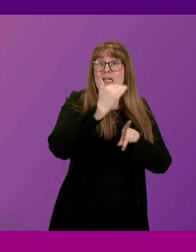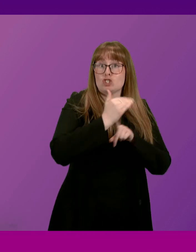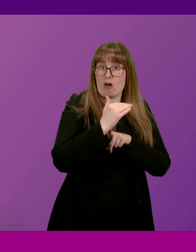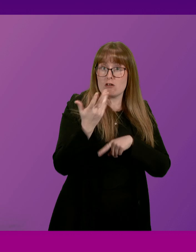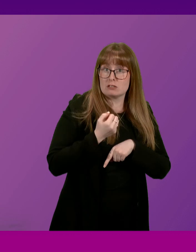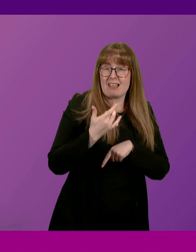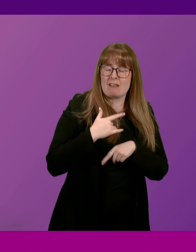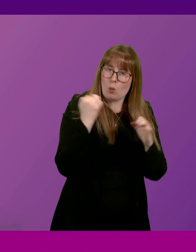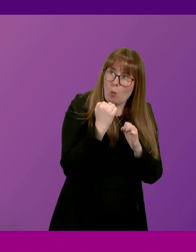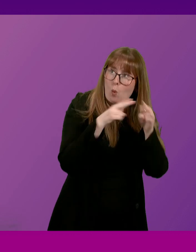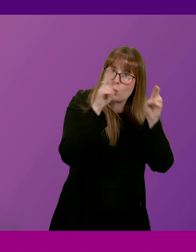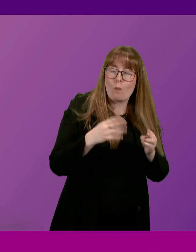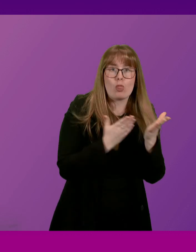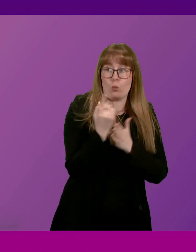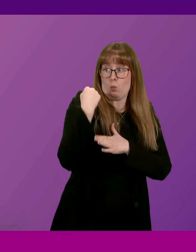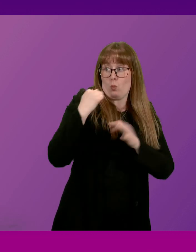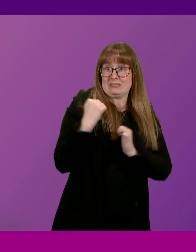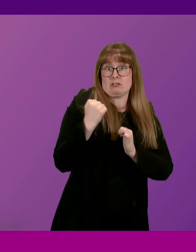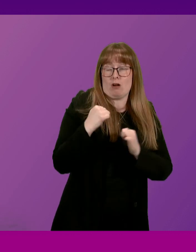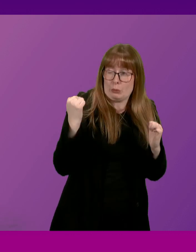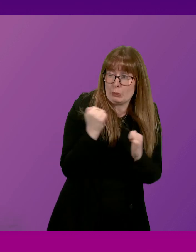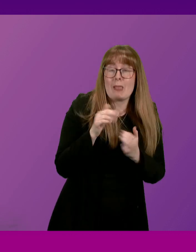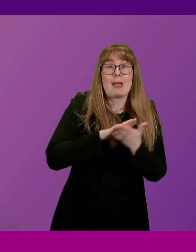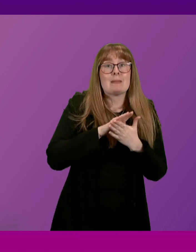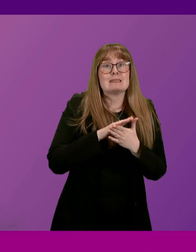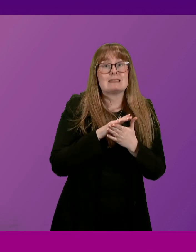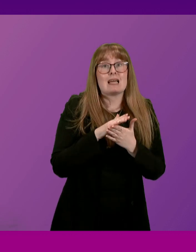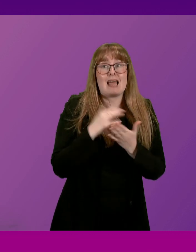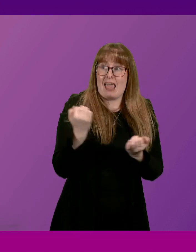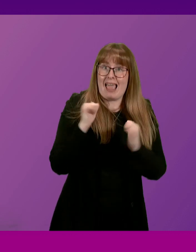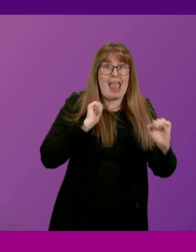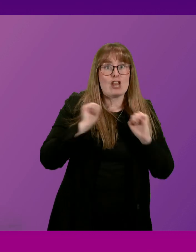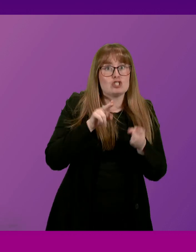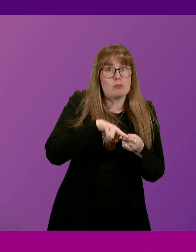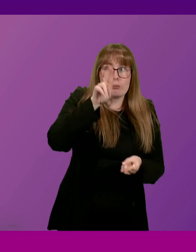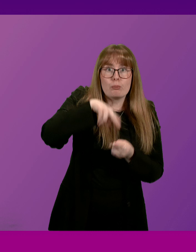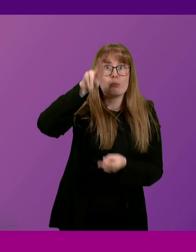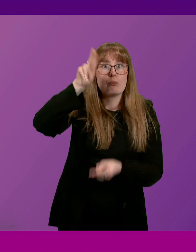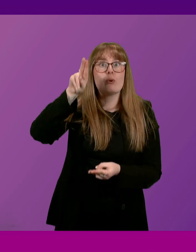cold homes over the winter. Rising energy bills are continuing to heap pressure on households,